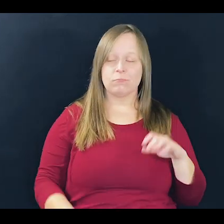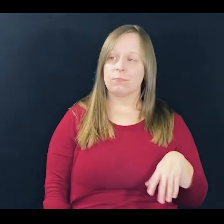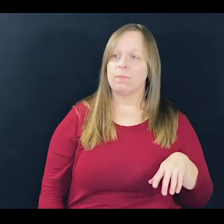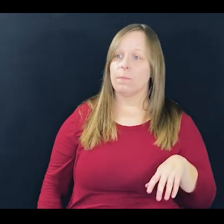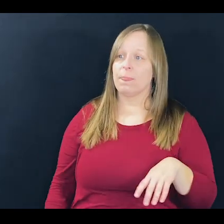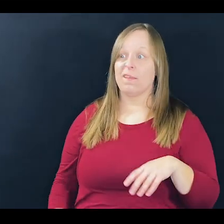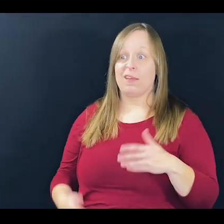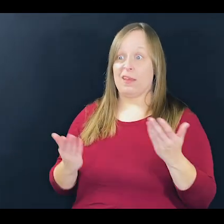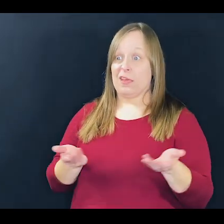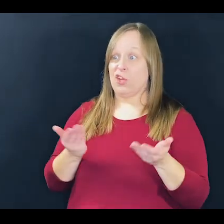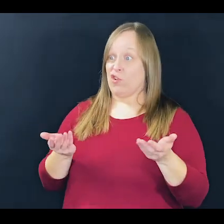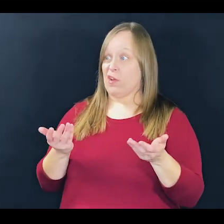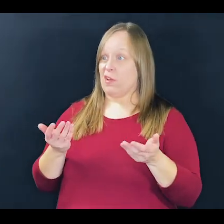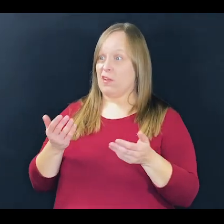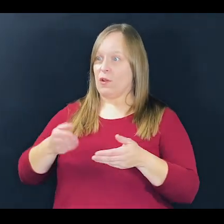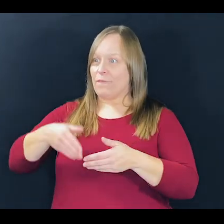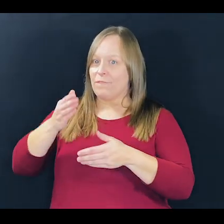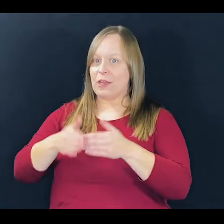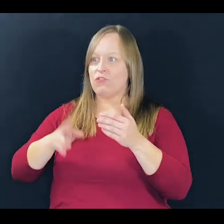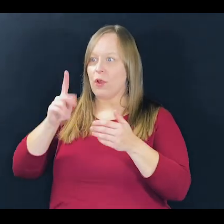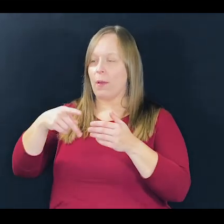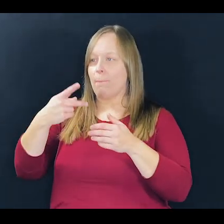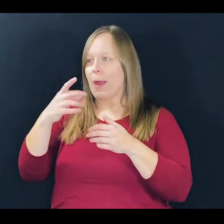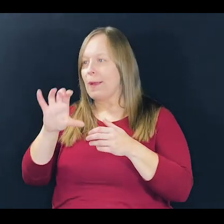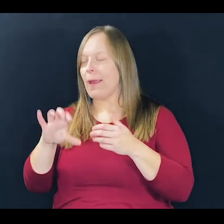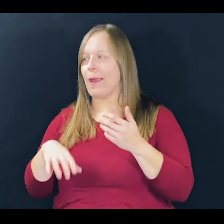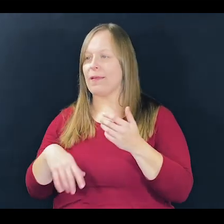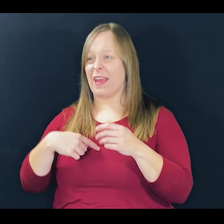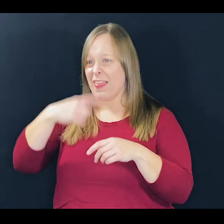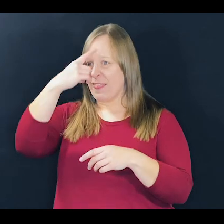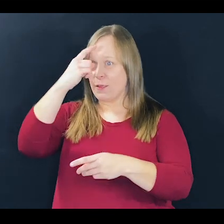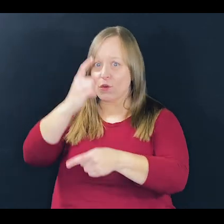K: And, here we are you know finishing up this podcast. I think you're right we're